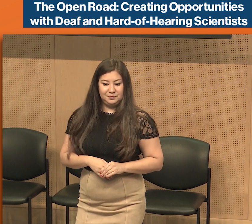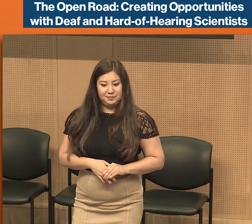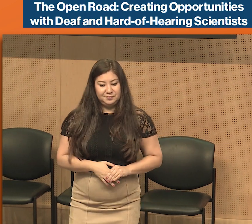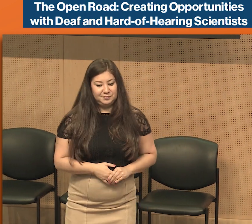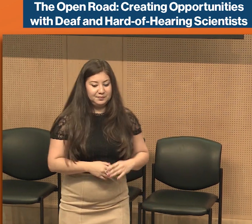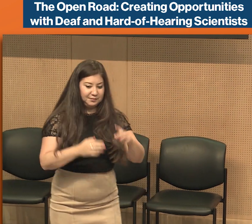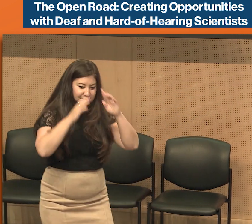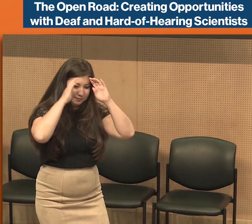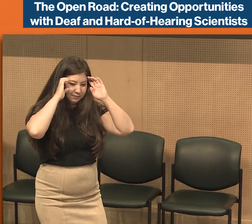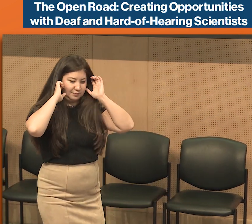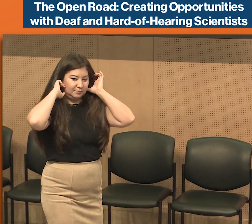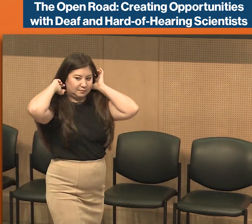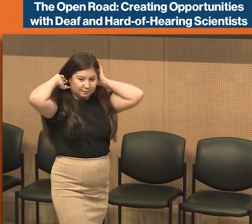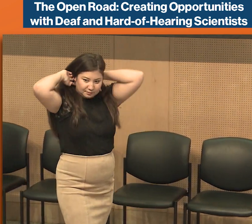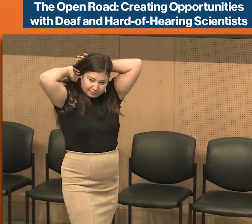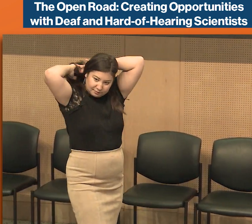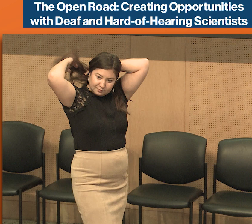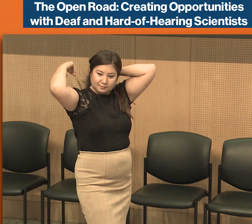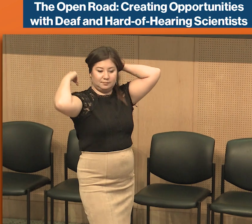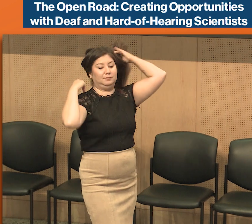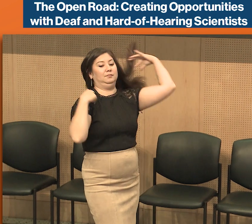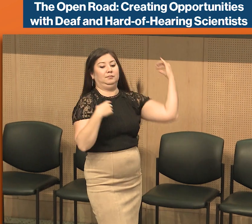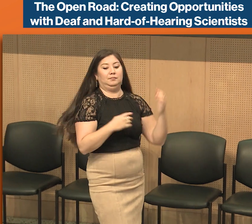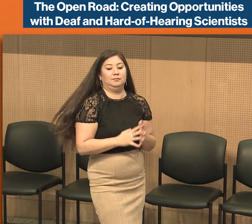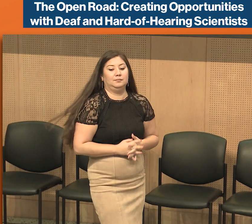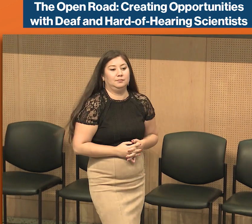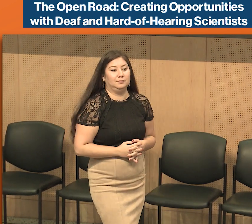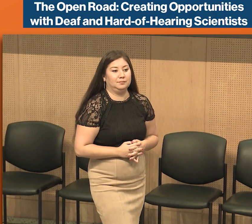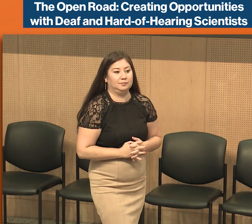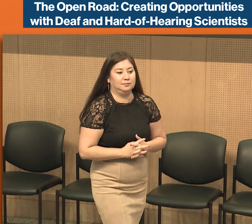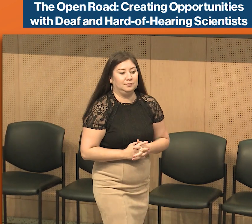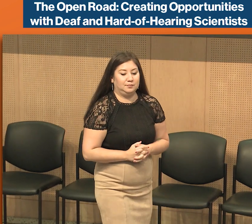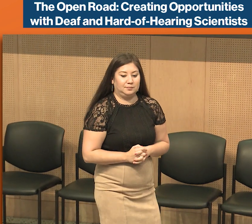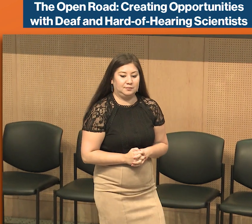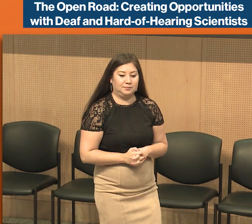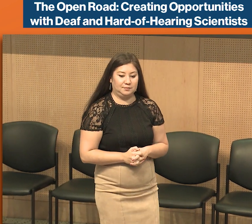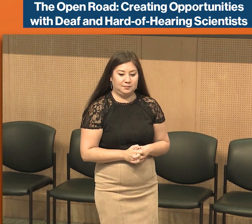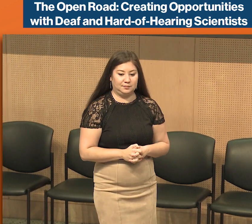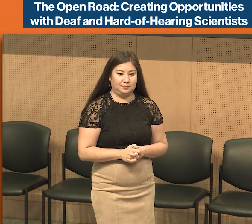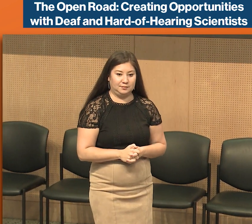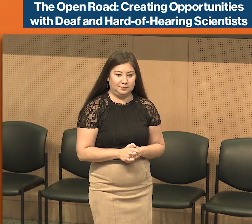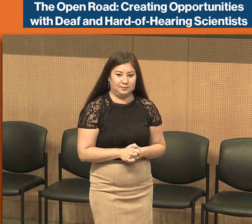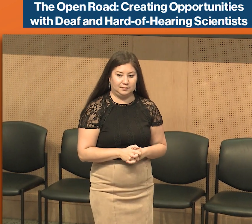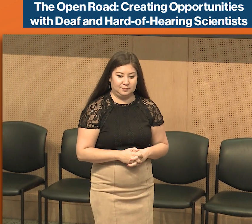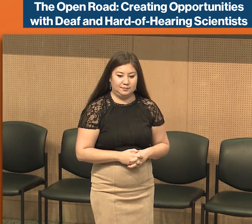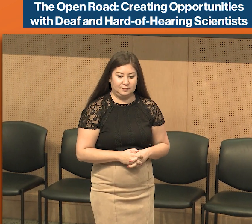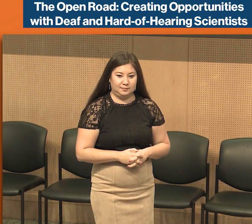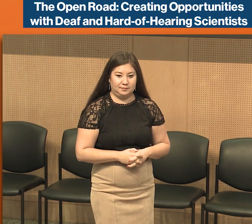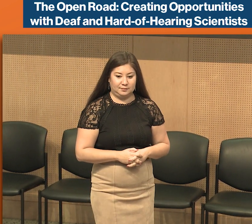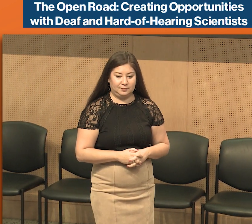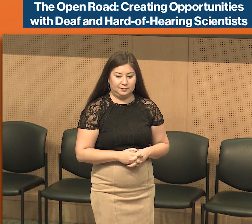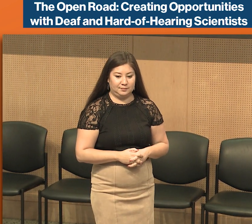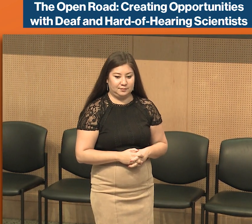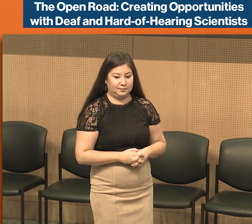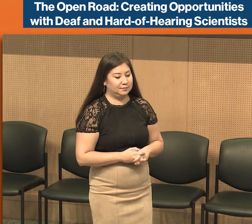"Language use and evolution cannot be dictated by the few, "no matter their expertise. "Instead, languages change